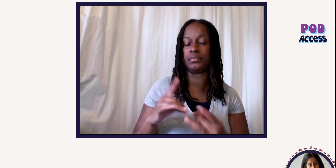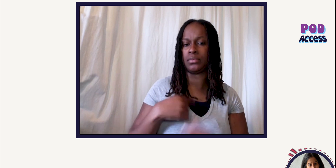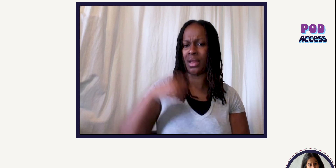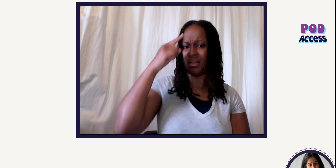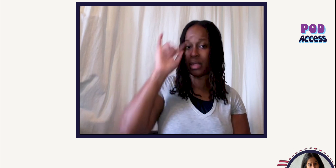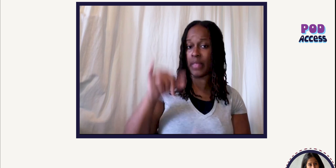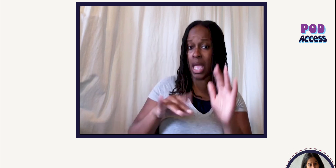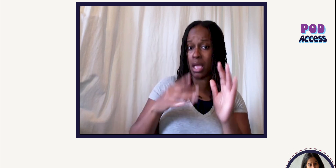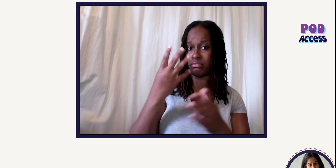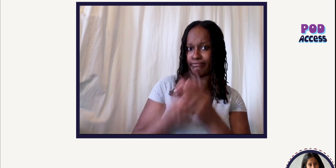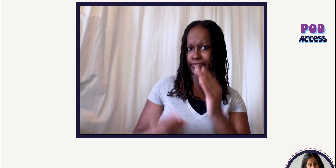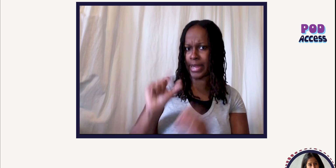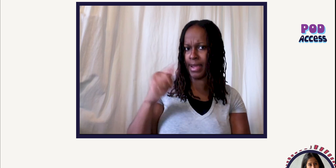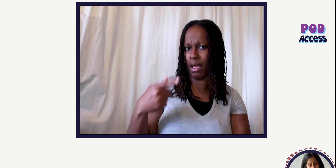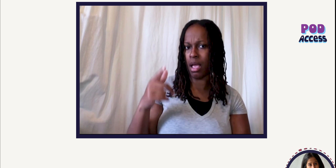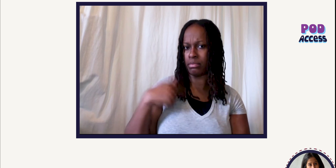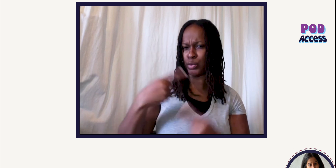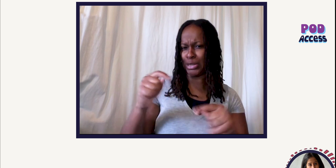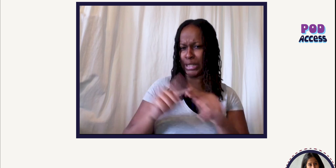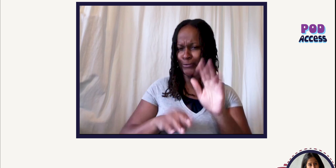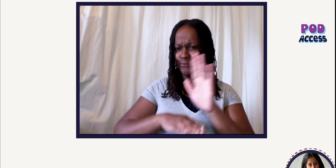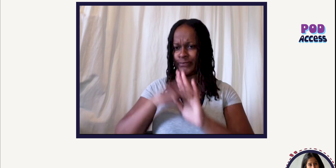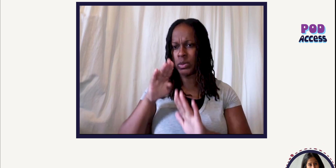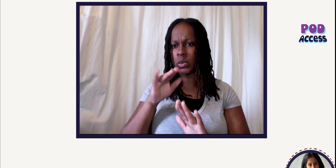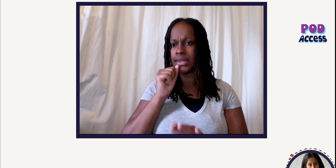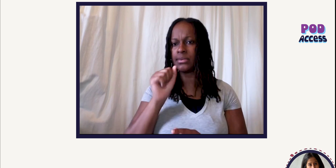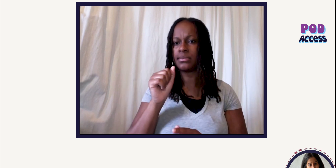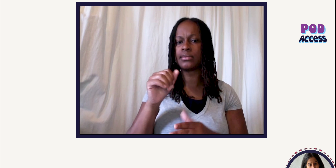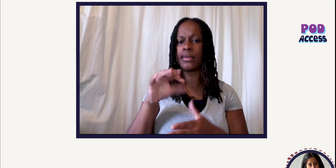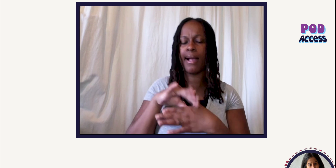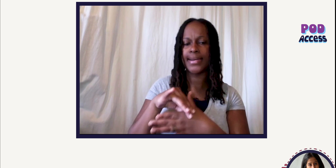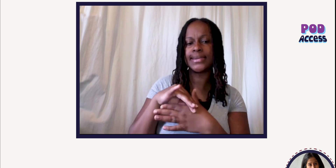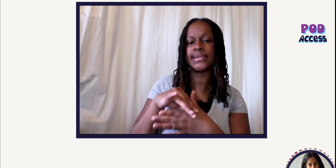I think the gap that I was trying to fill is content